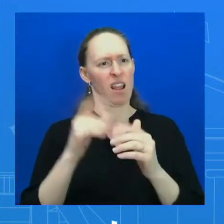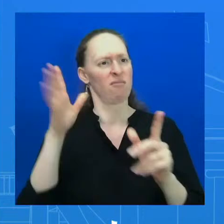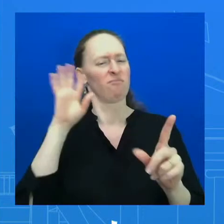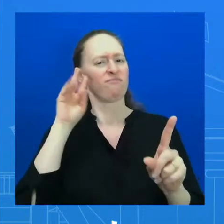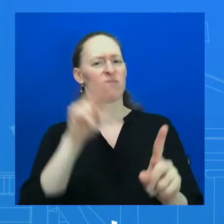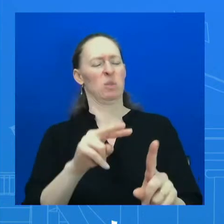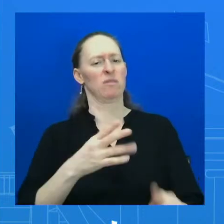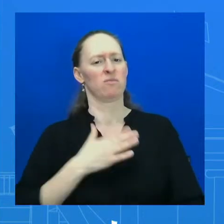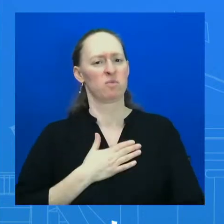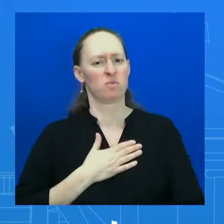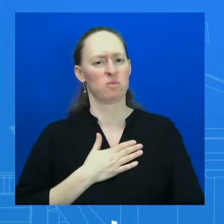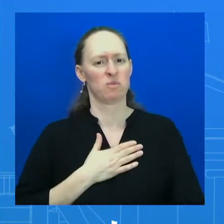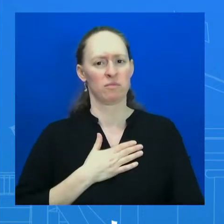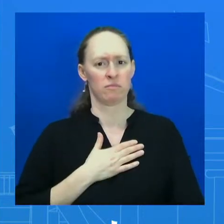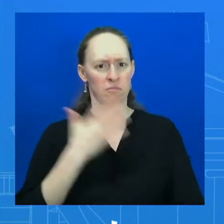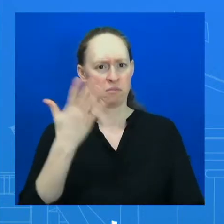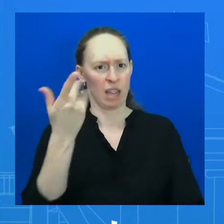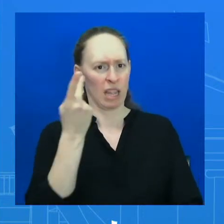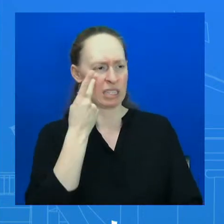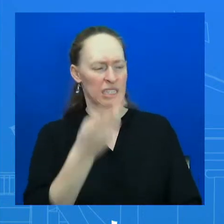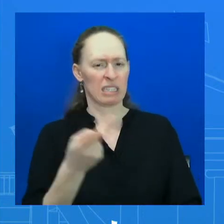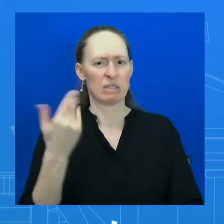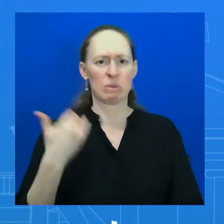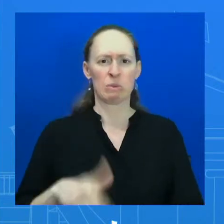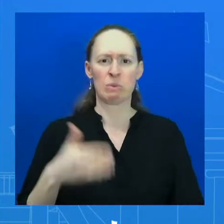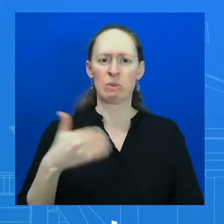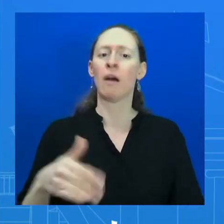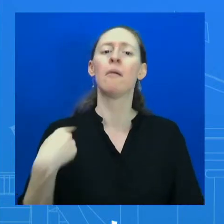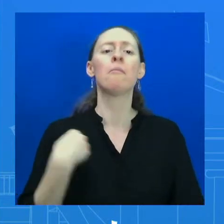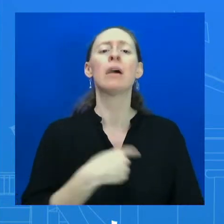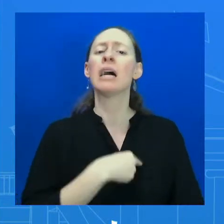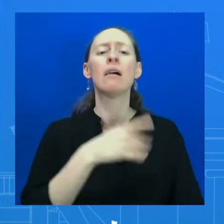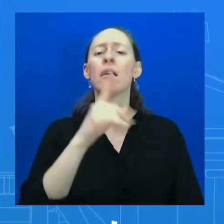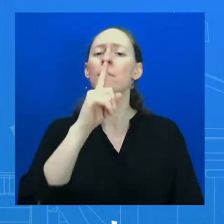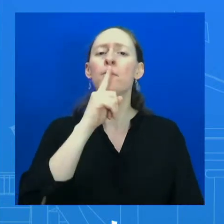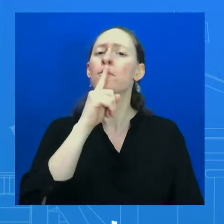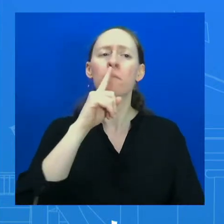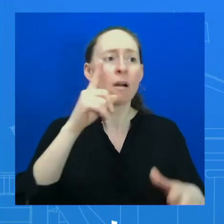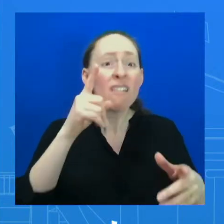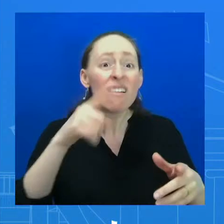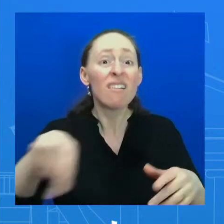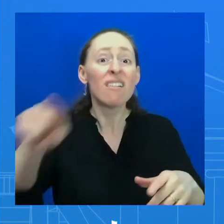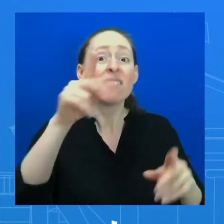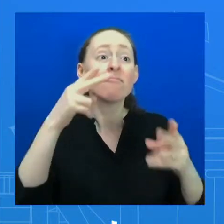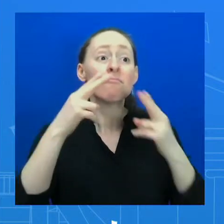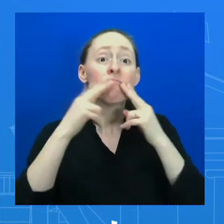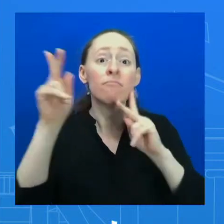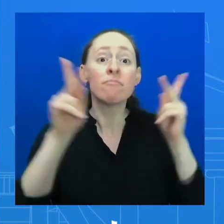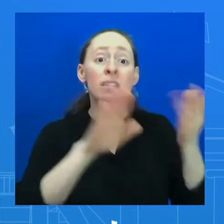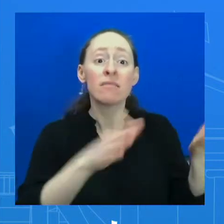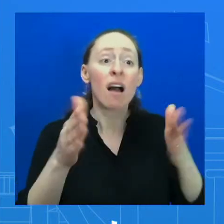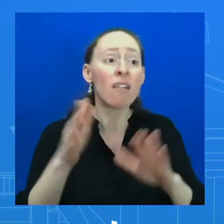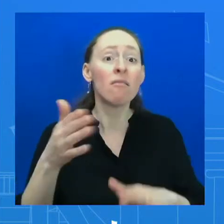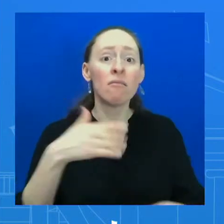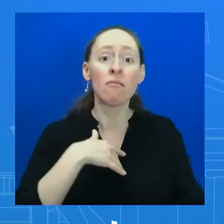We do not want to see innocent civilians die here. We do not want that. And we're going to continue to be clear